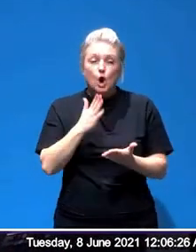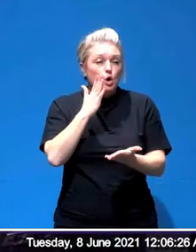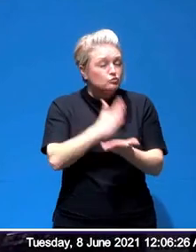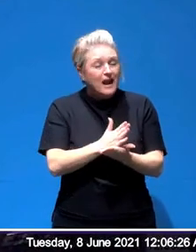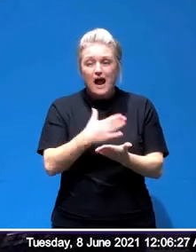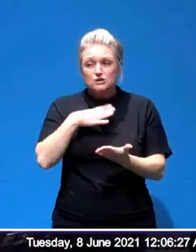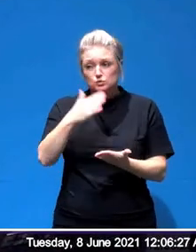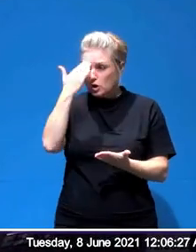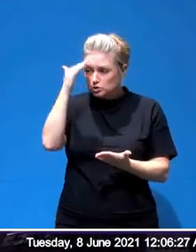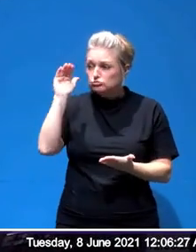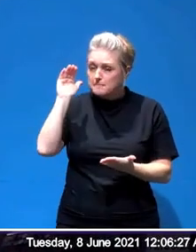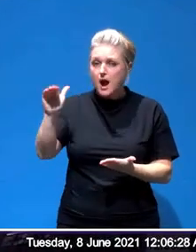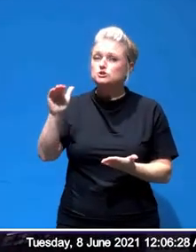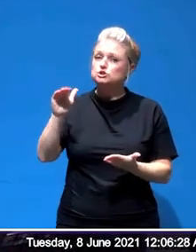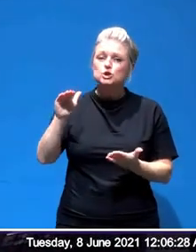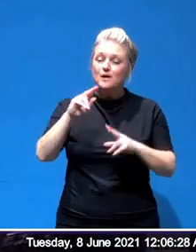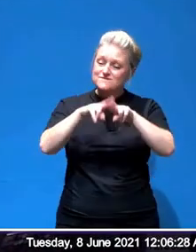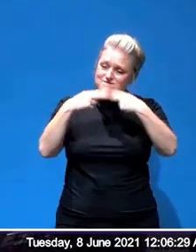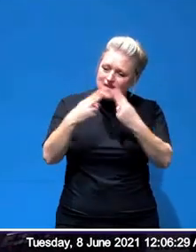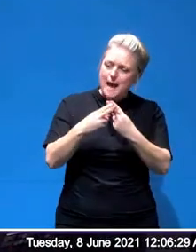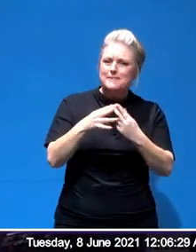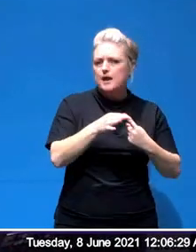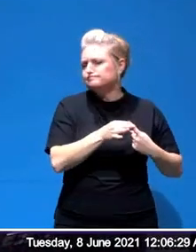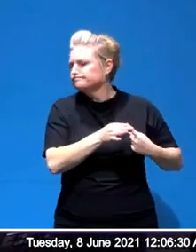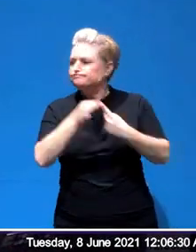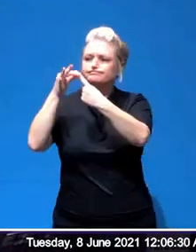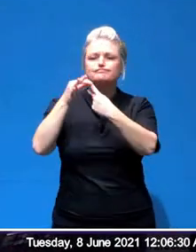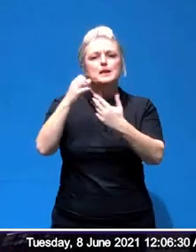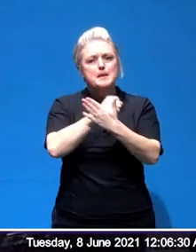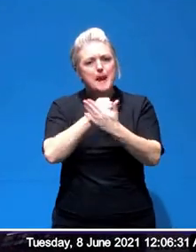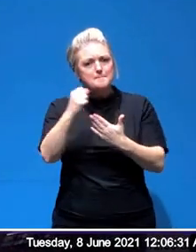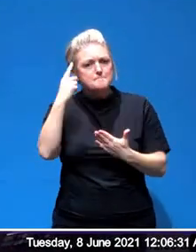Families have so much knowledge and they need to be encouraged to keep involved,